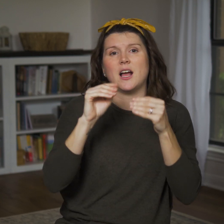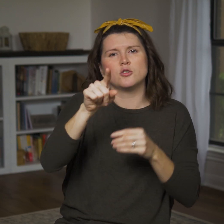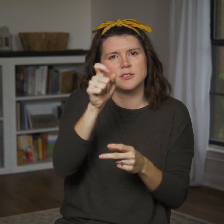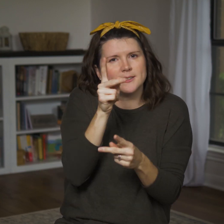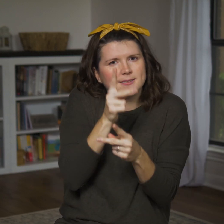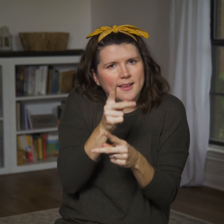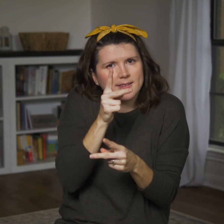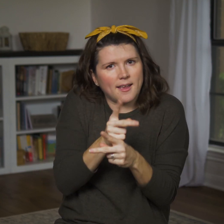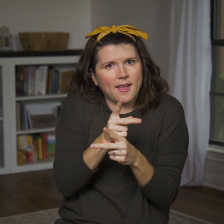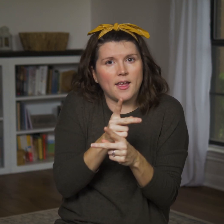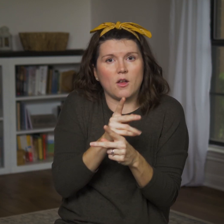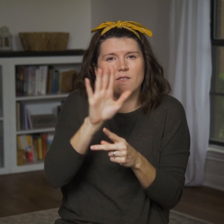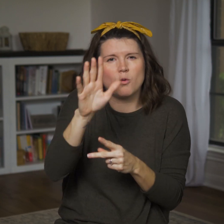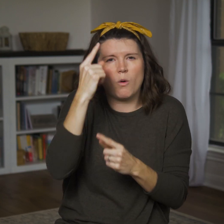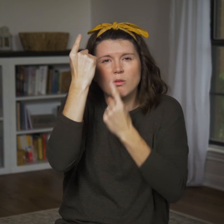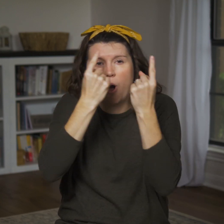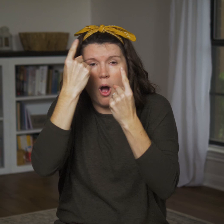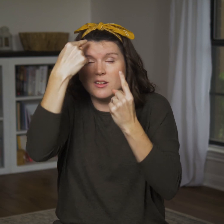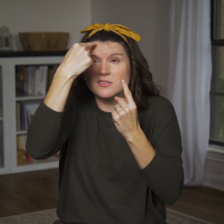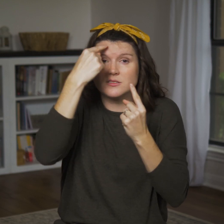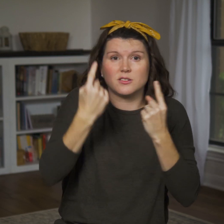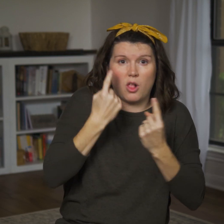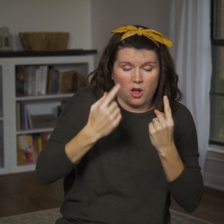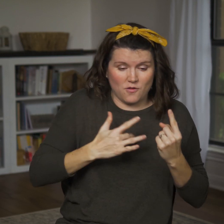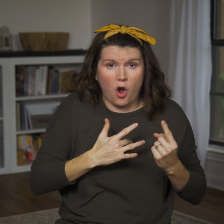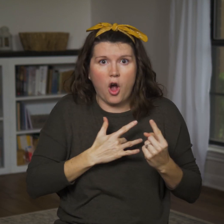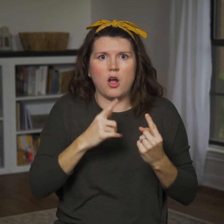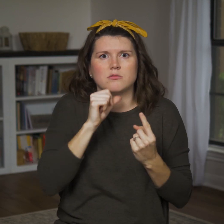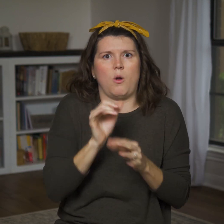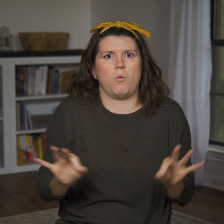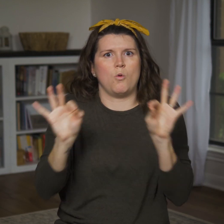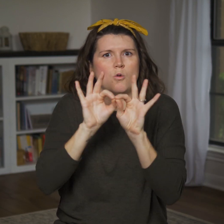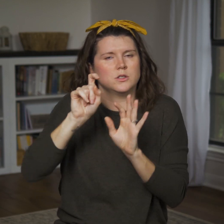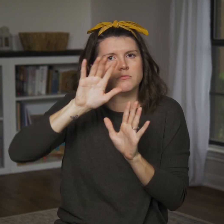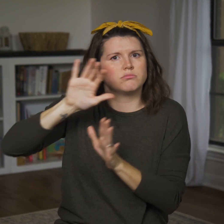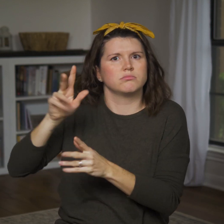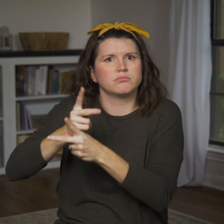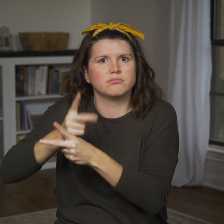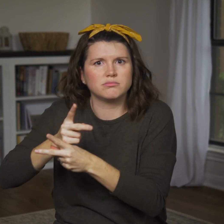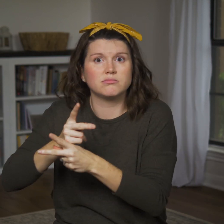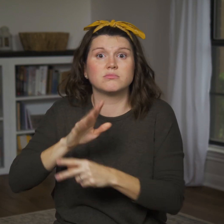“Take care lest there be an unworthy thought in your heart”